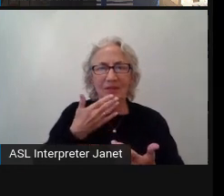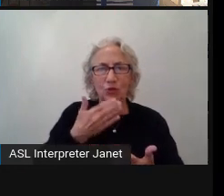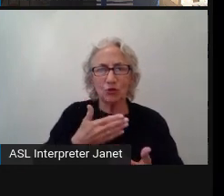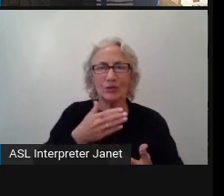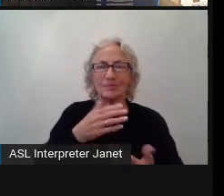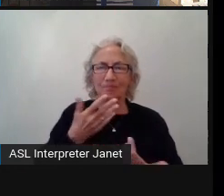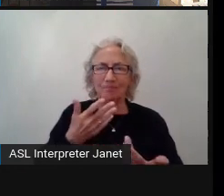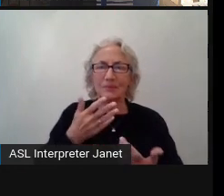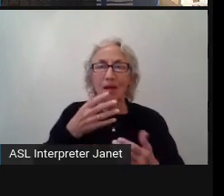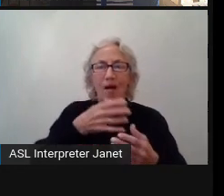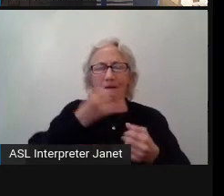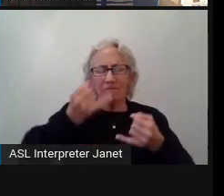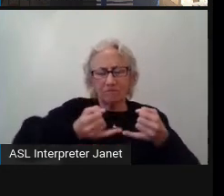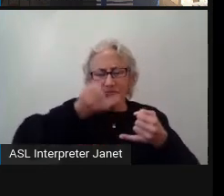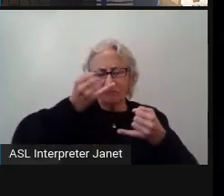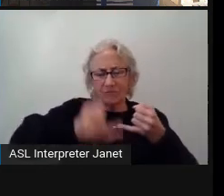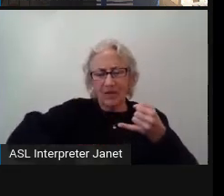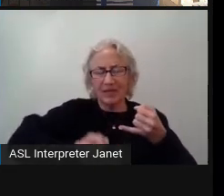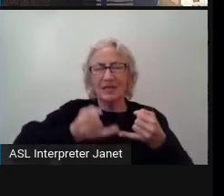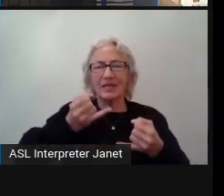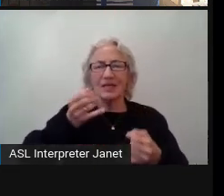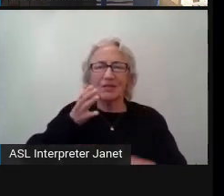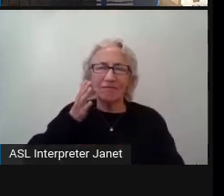Finally, the future of Joomla.